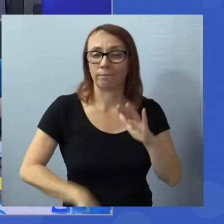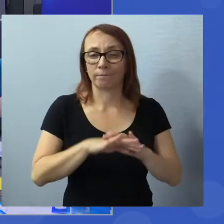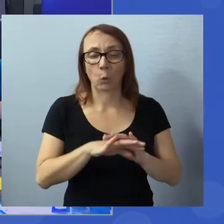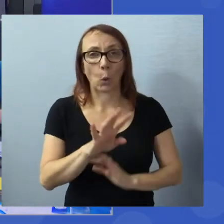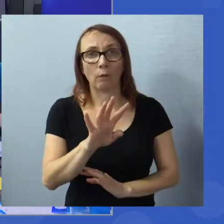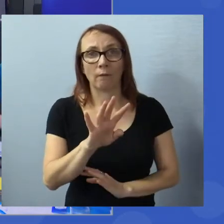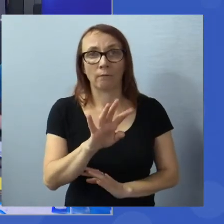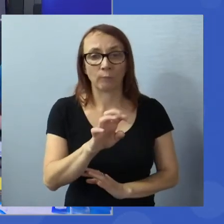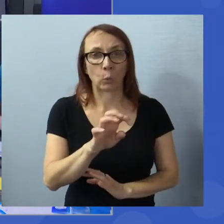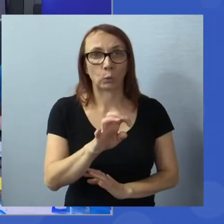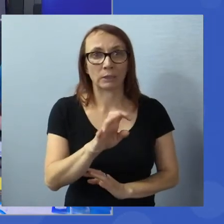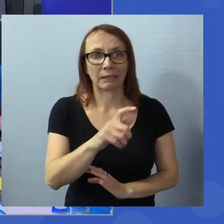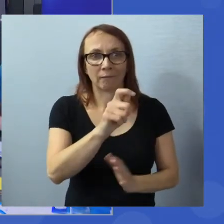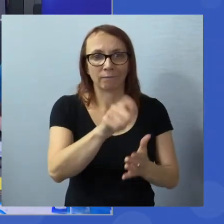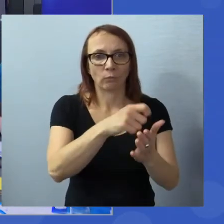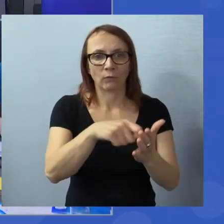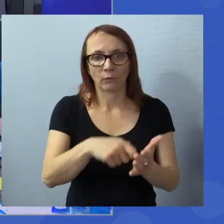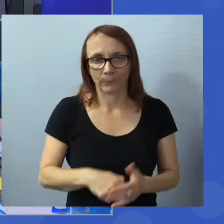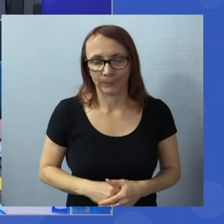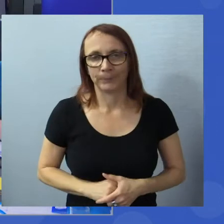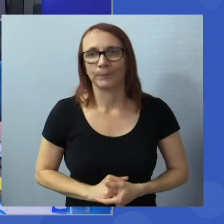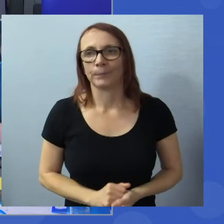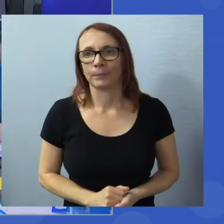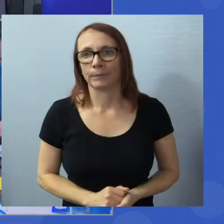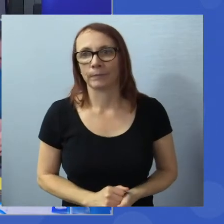and then look at the outcome at the end thank you